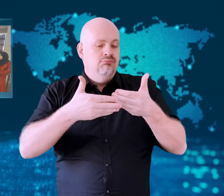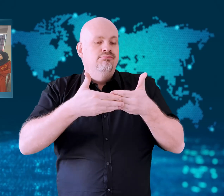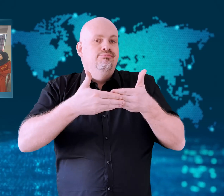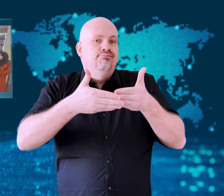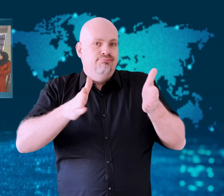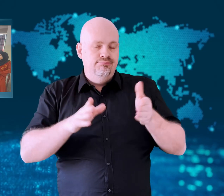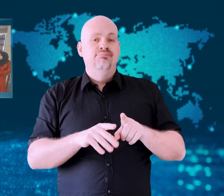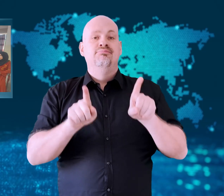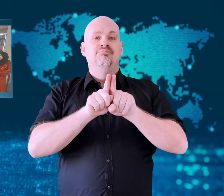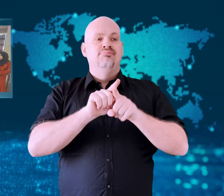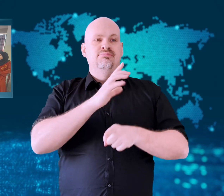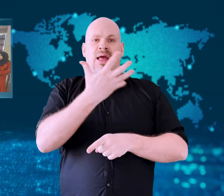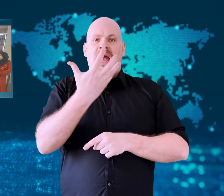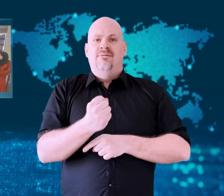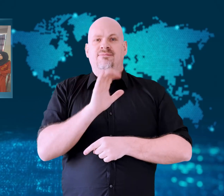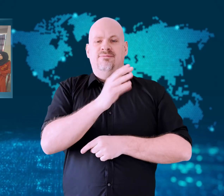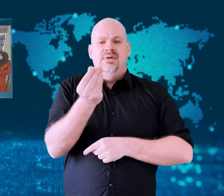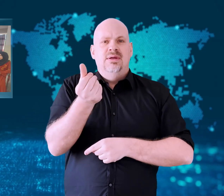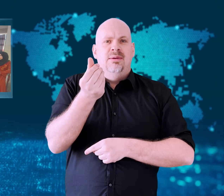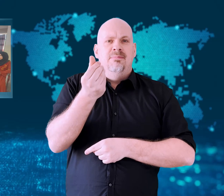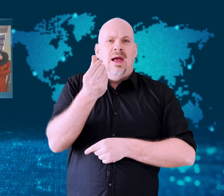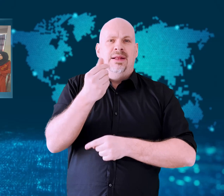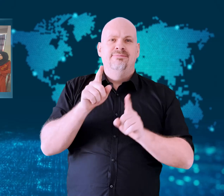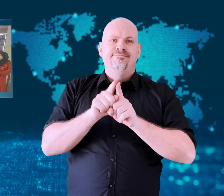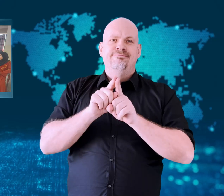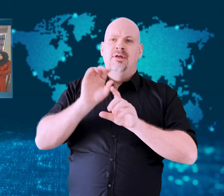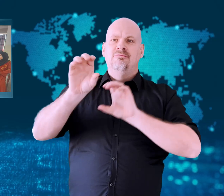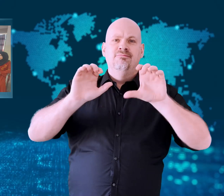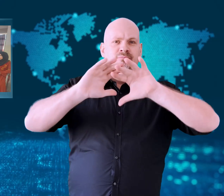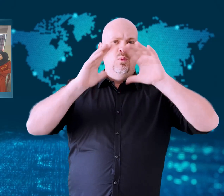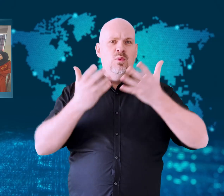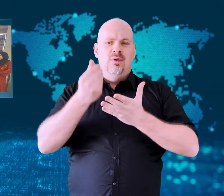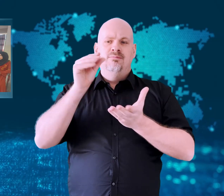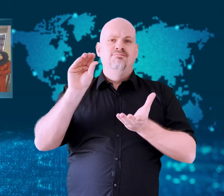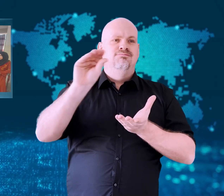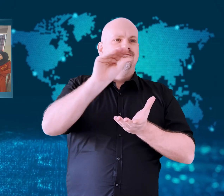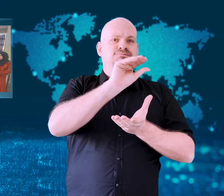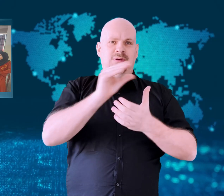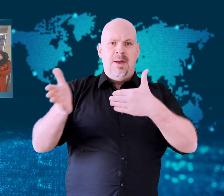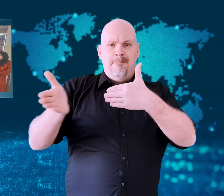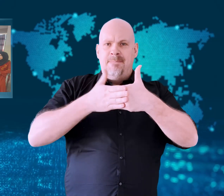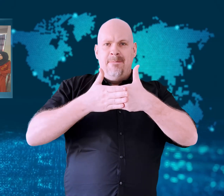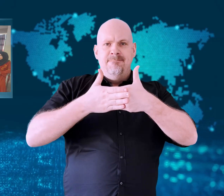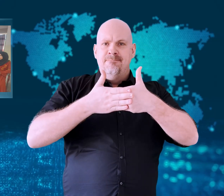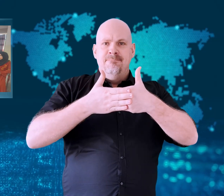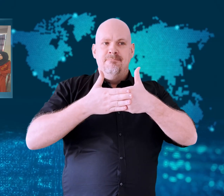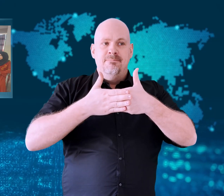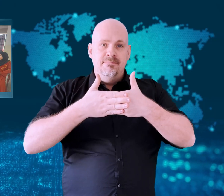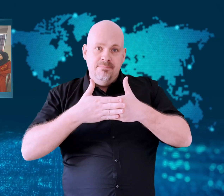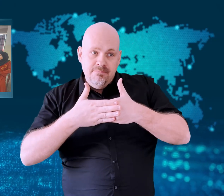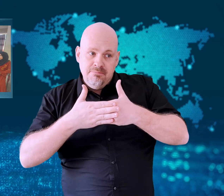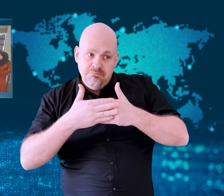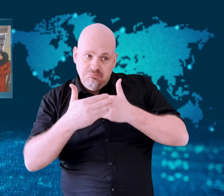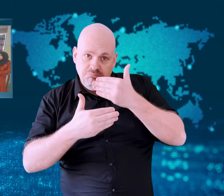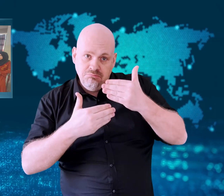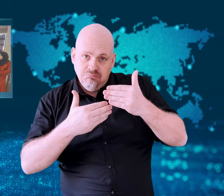It is also necessary for the unfreezing of overseas assets.